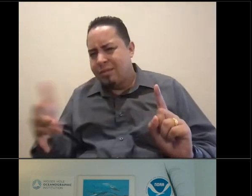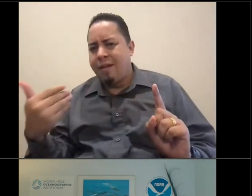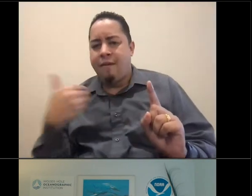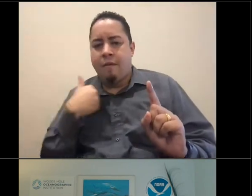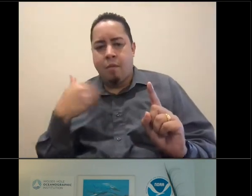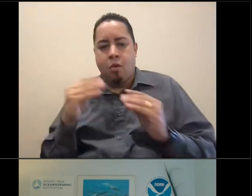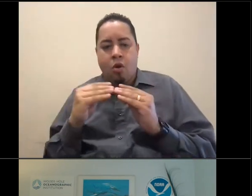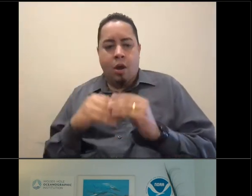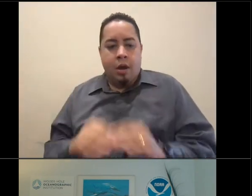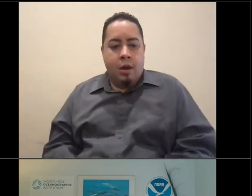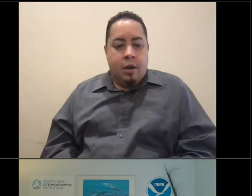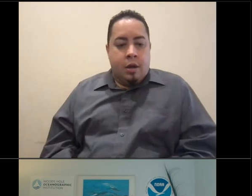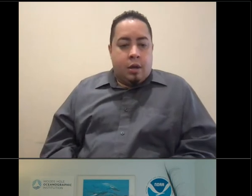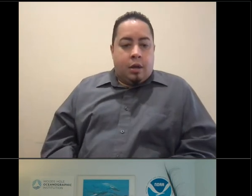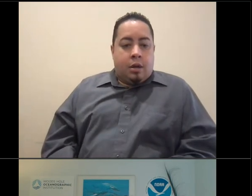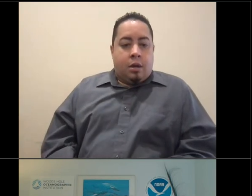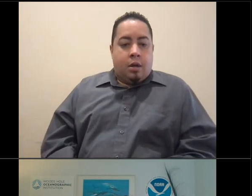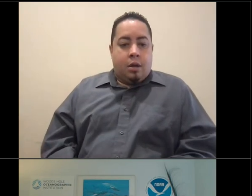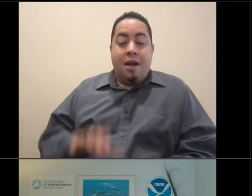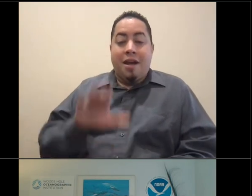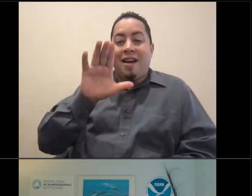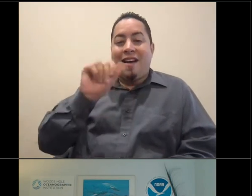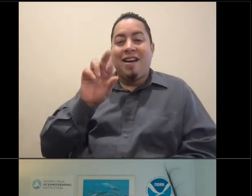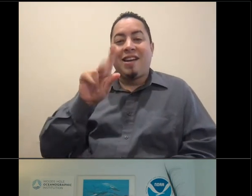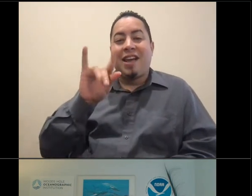and be able to just buy a $10,000 ROV yourself.